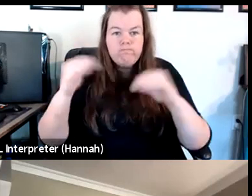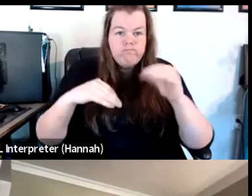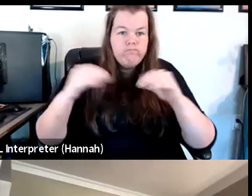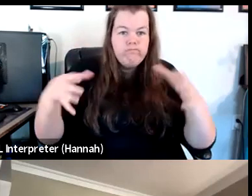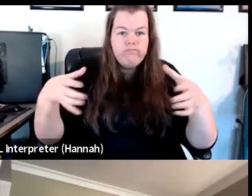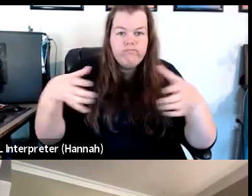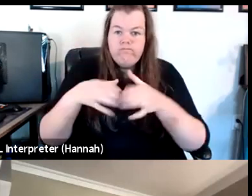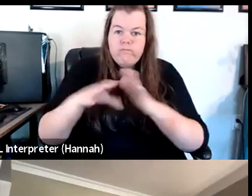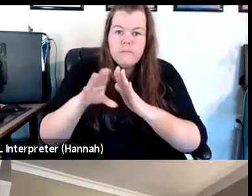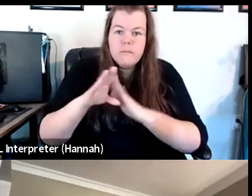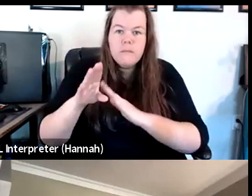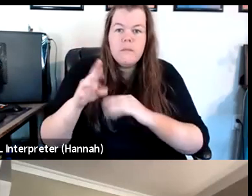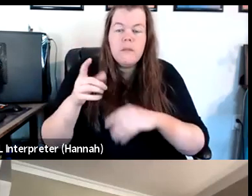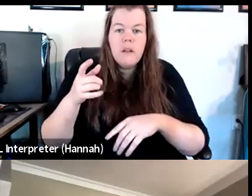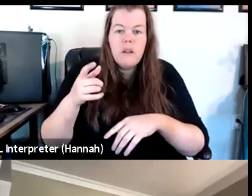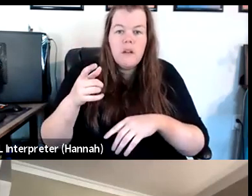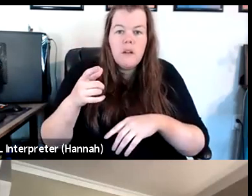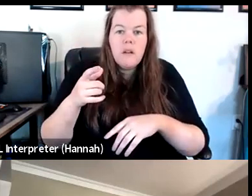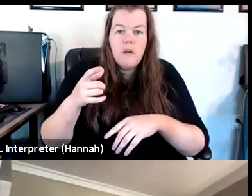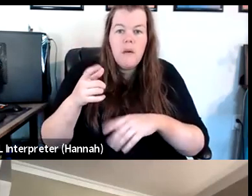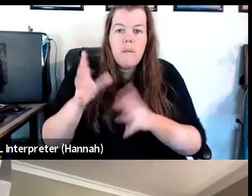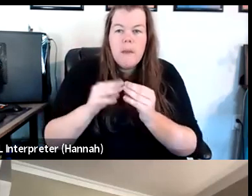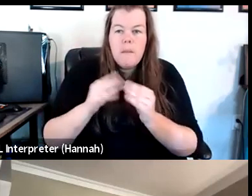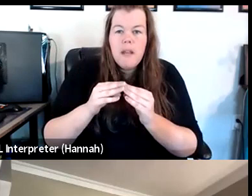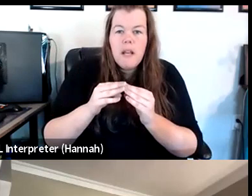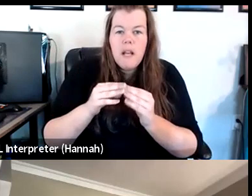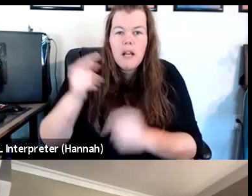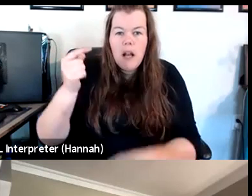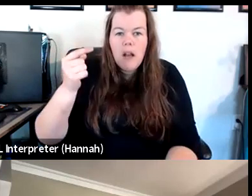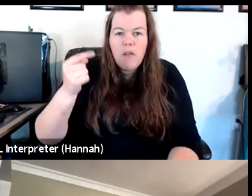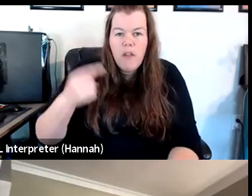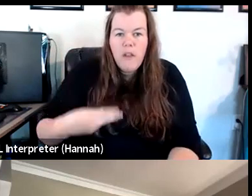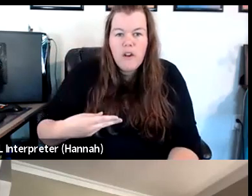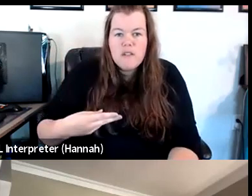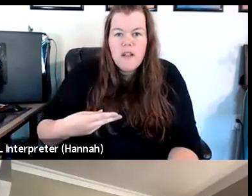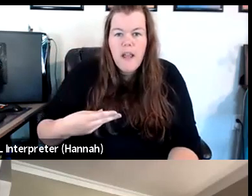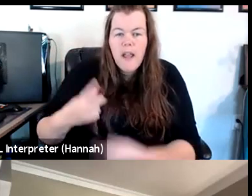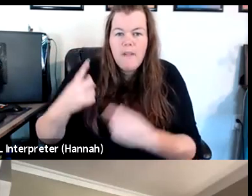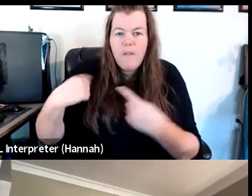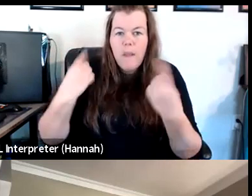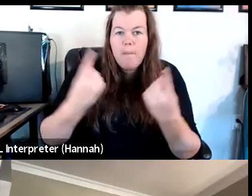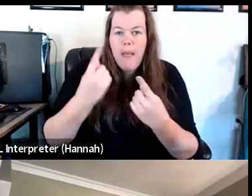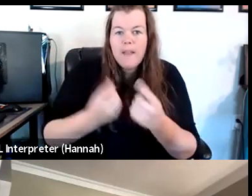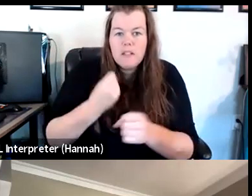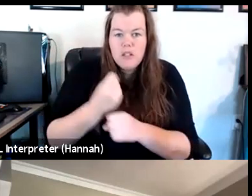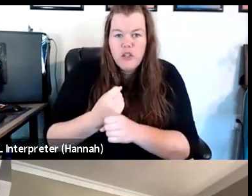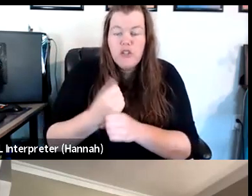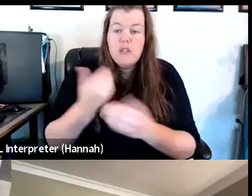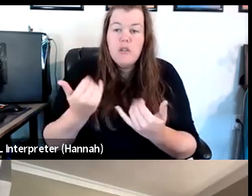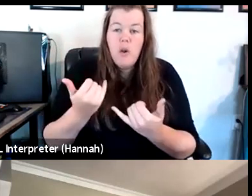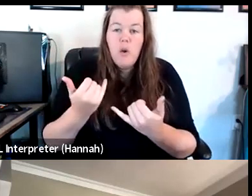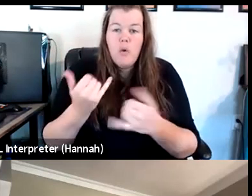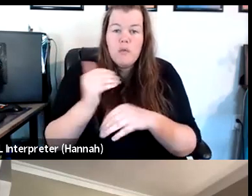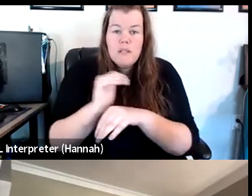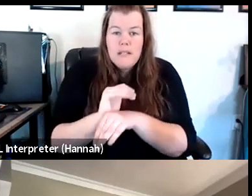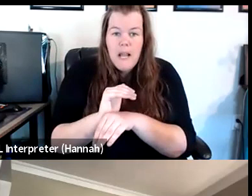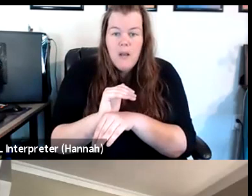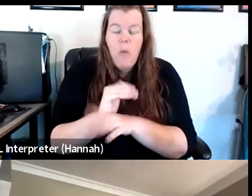every Tuesday every Thursday for the last year and so tonight I mean Tuesday night we actually had